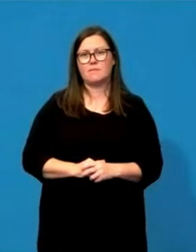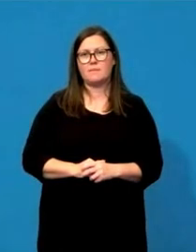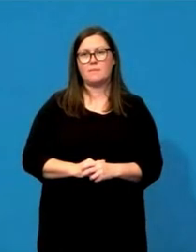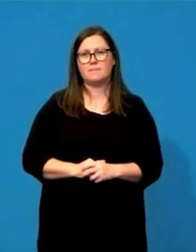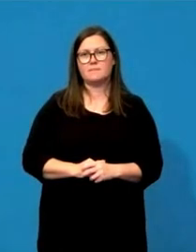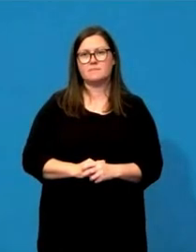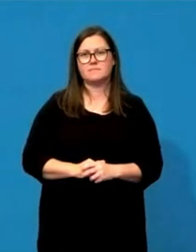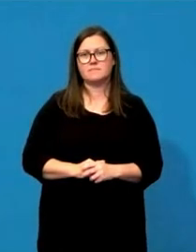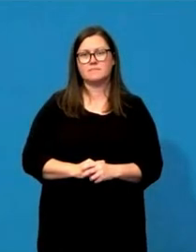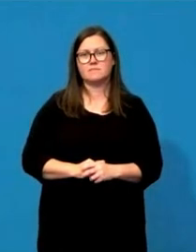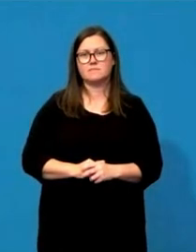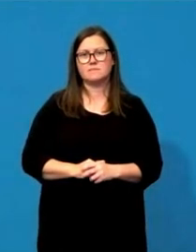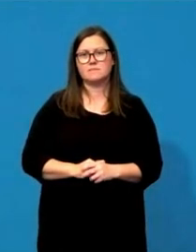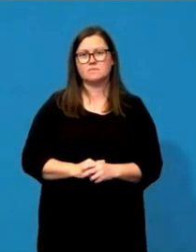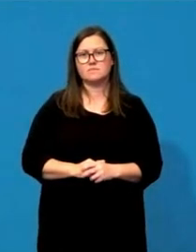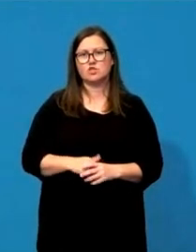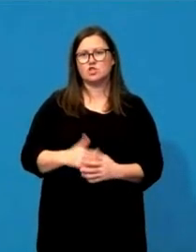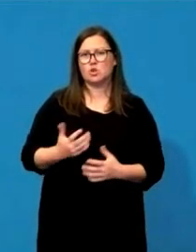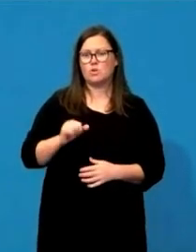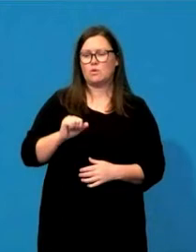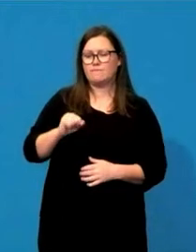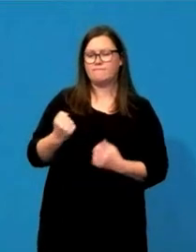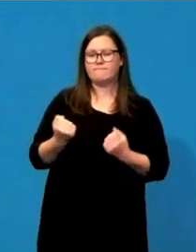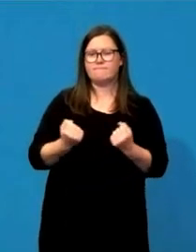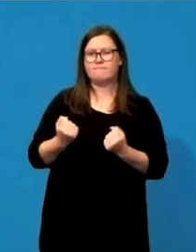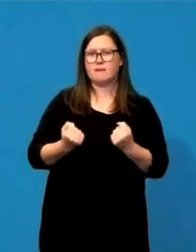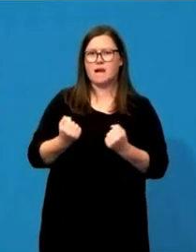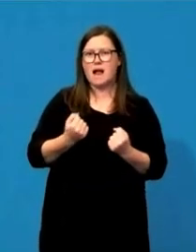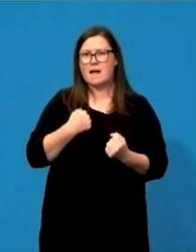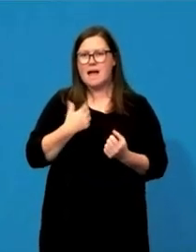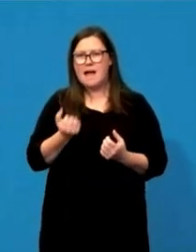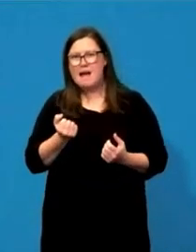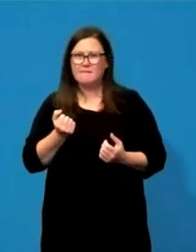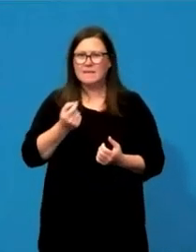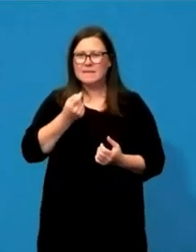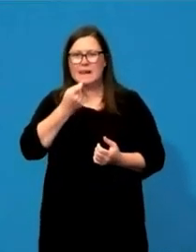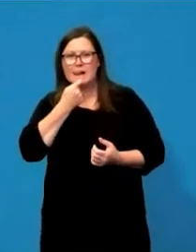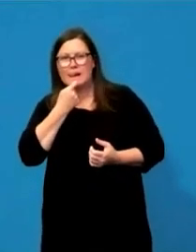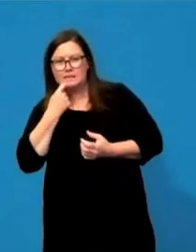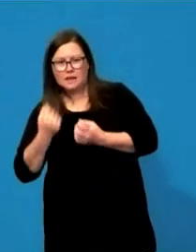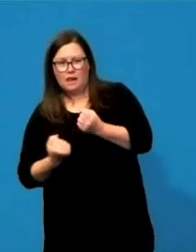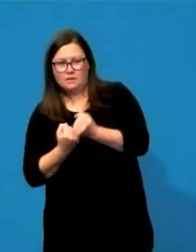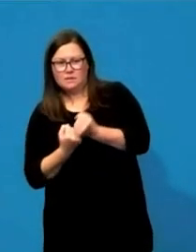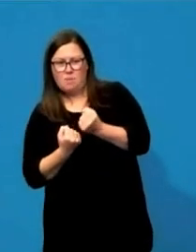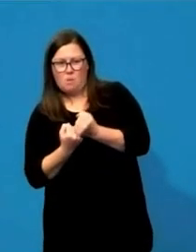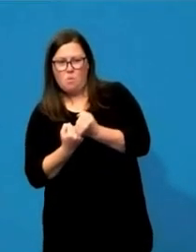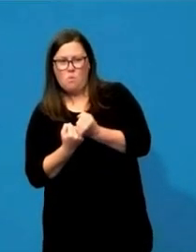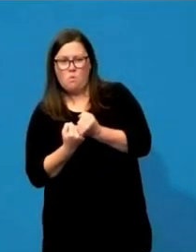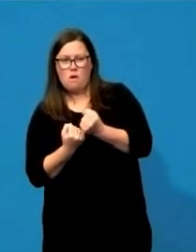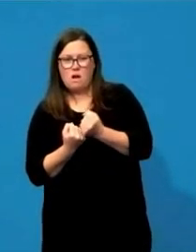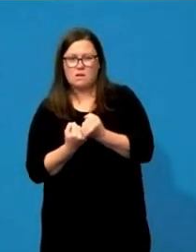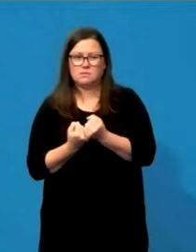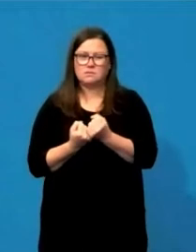Yeah. MS TARRAGO: But, normally, is her car a bit bigger and that's why you need the